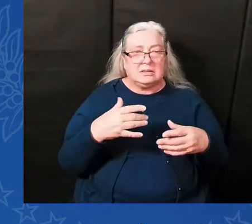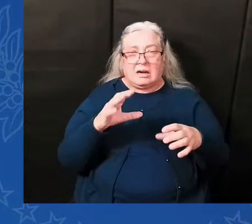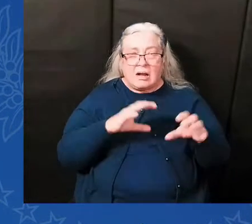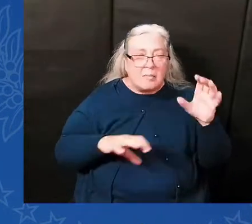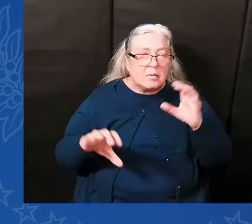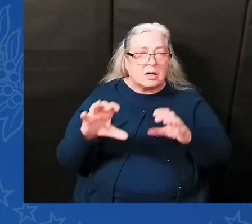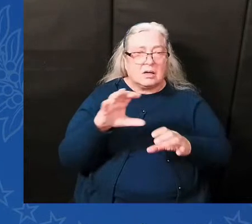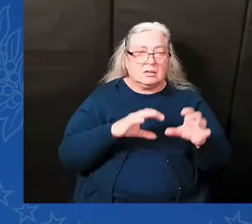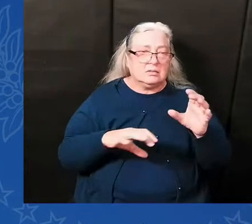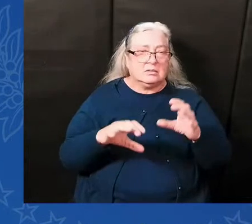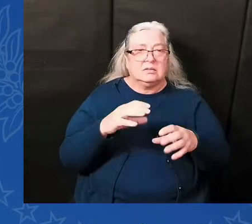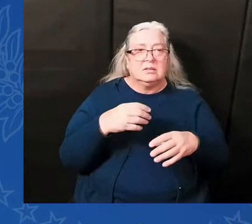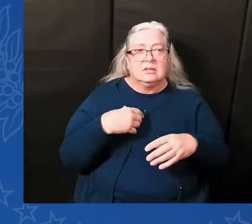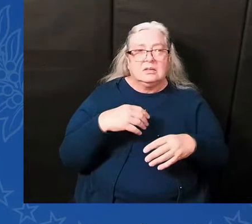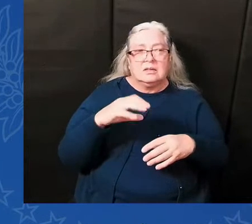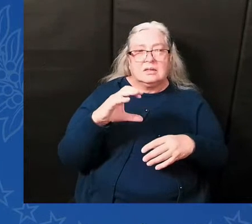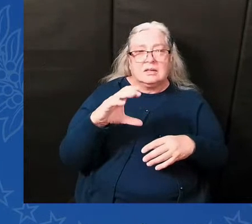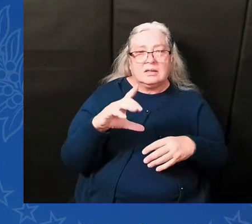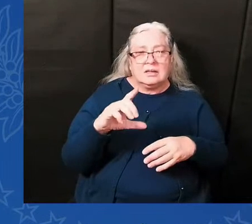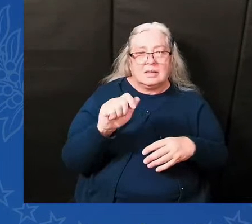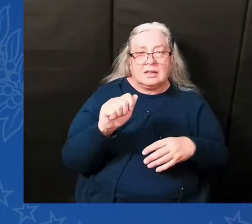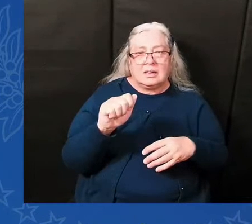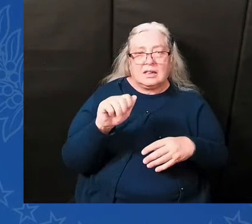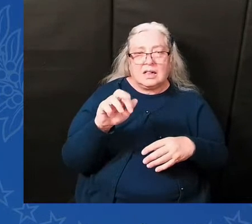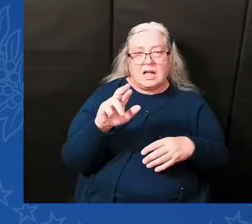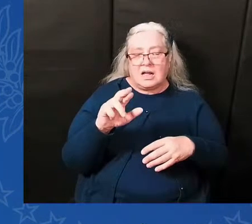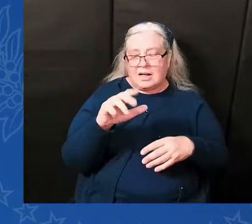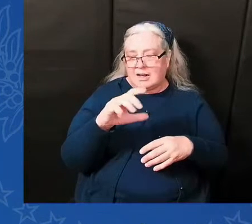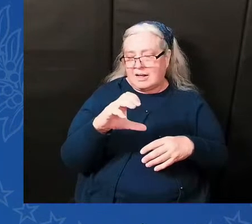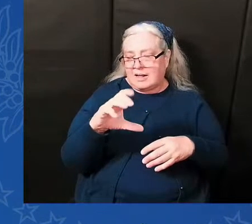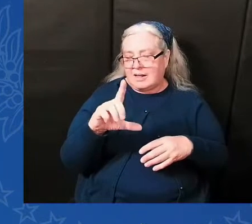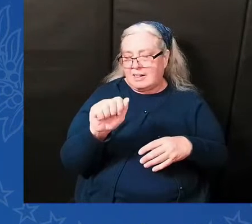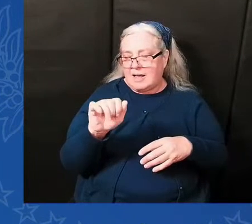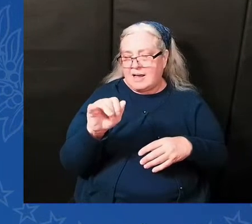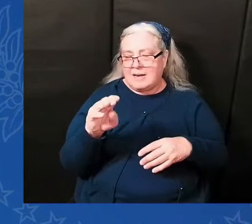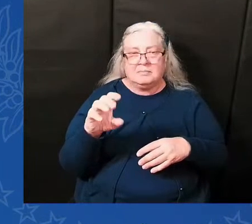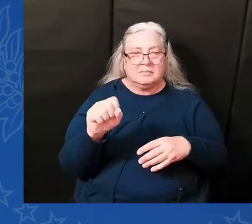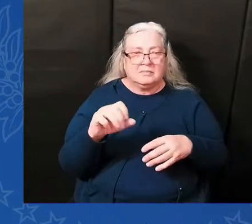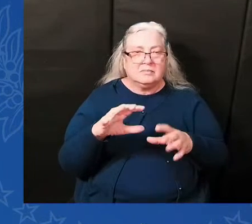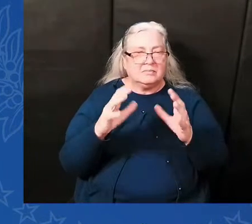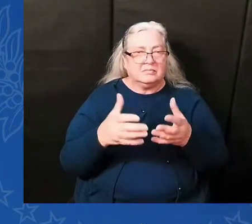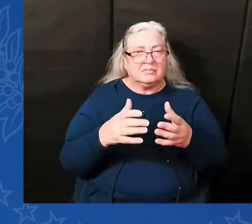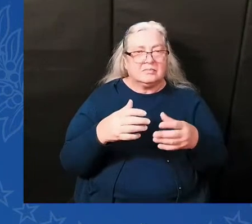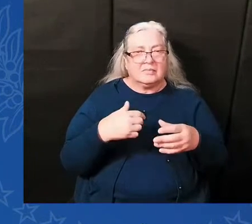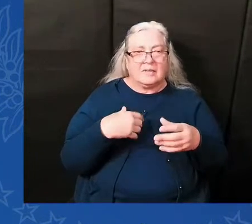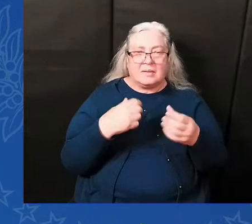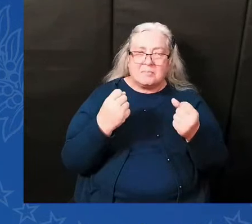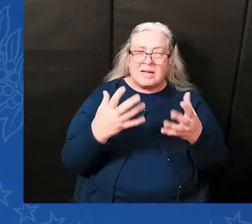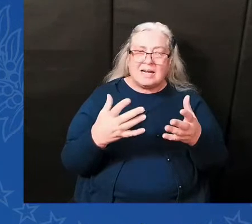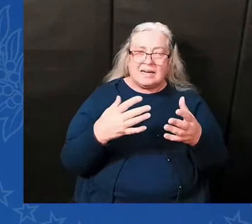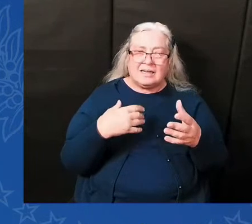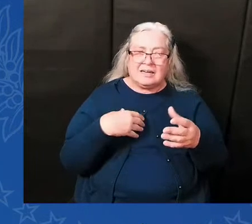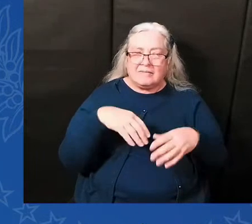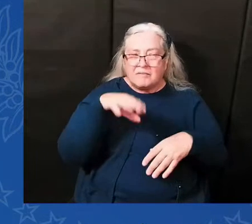and all other claims of federal firefighters and to process them faster. You know, and we're tracking PFAS,